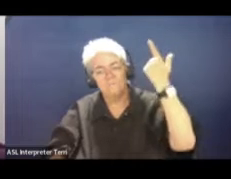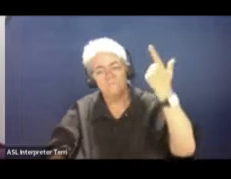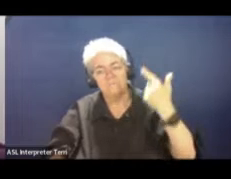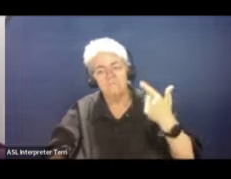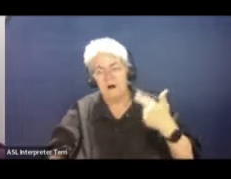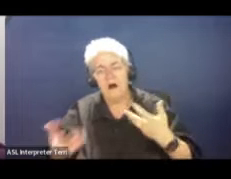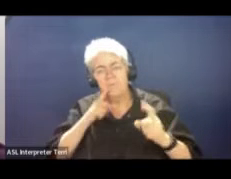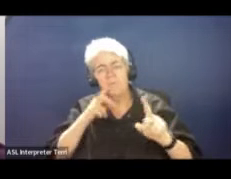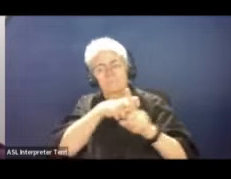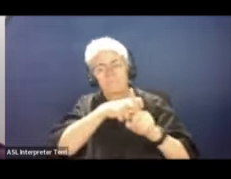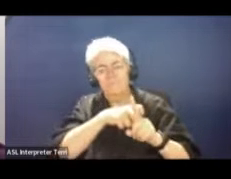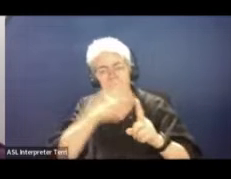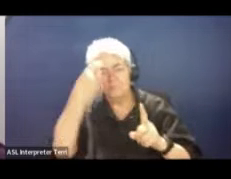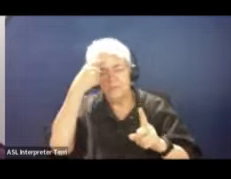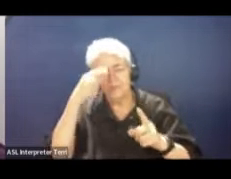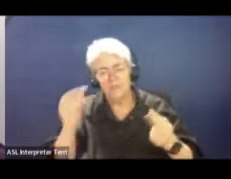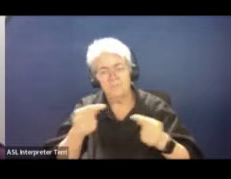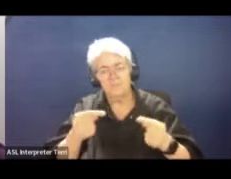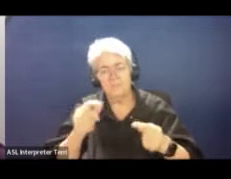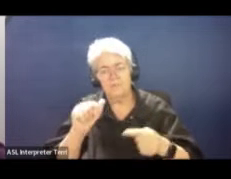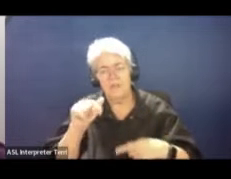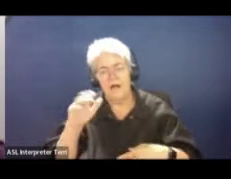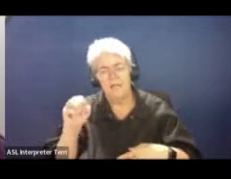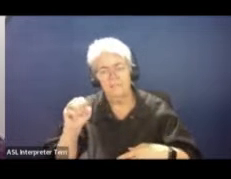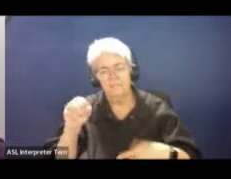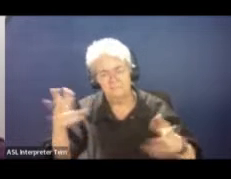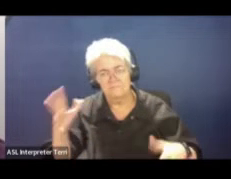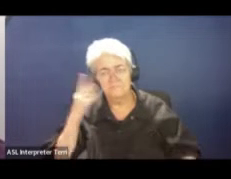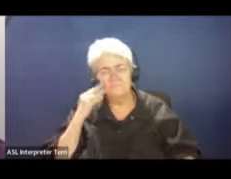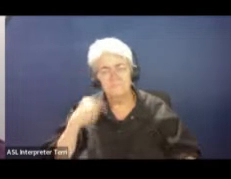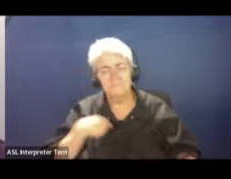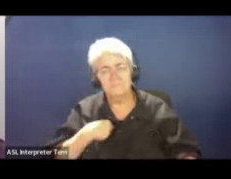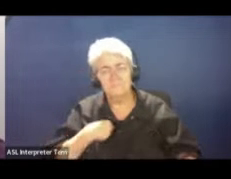the Brain Injury Alliance. So this is a growing opportunity,